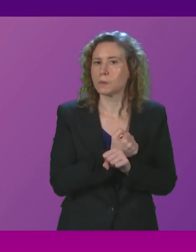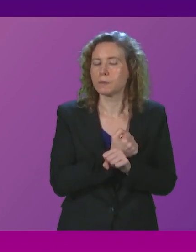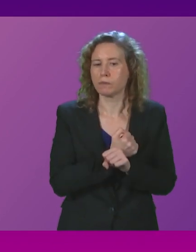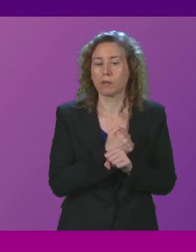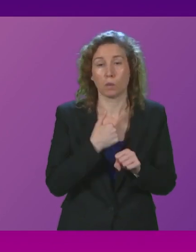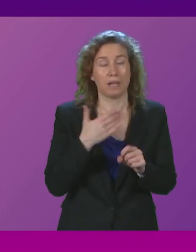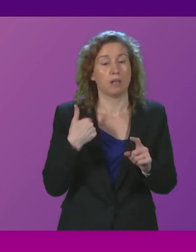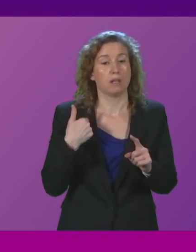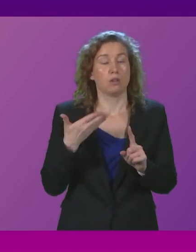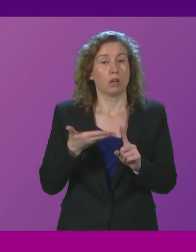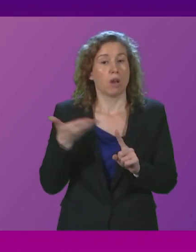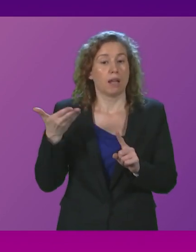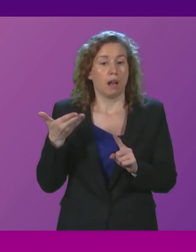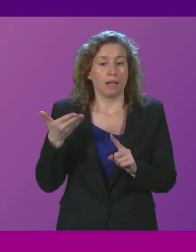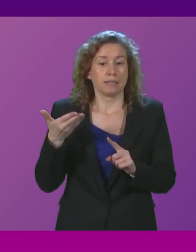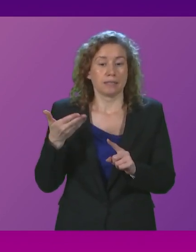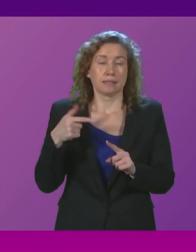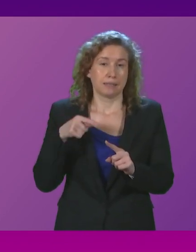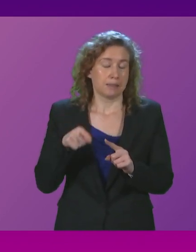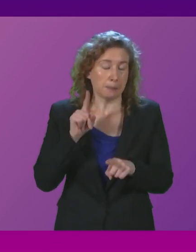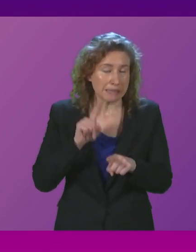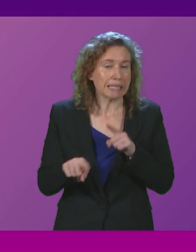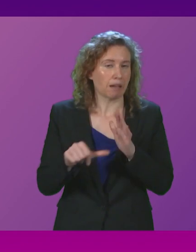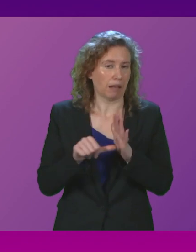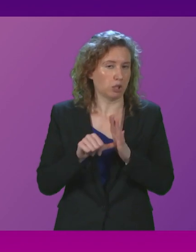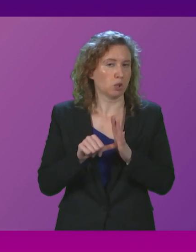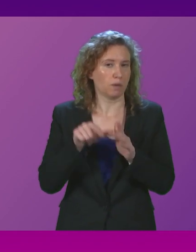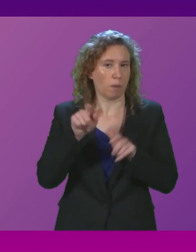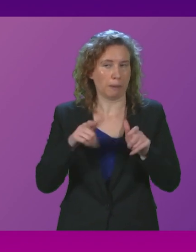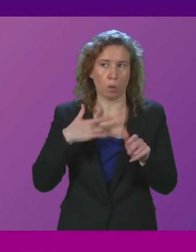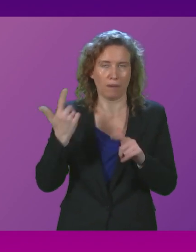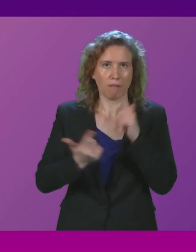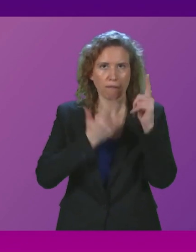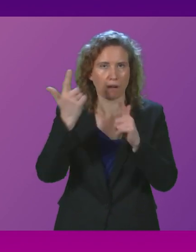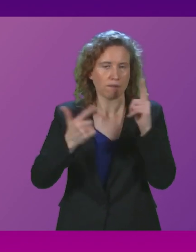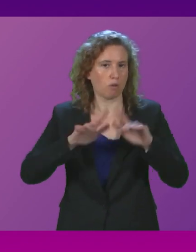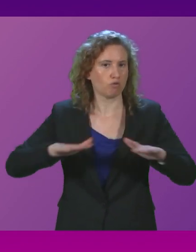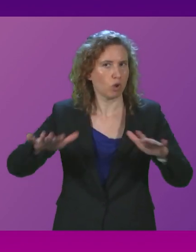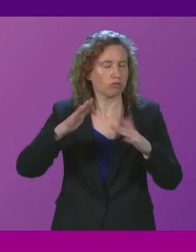We recognise the particular issues that exist in rural areas and, as part of our overall